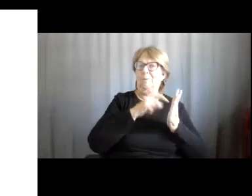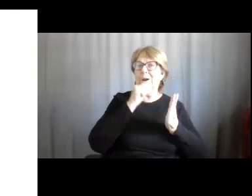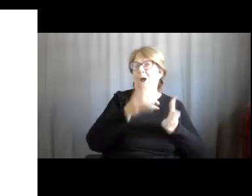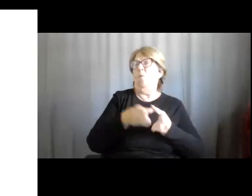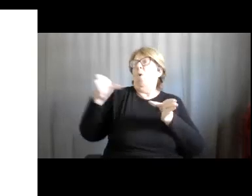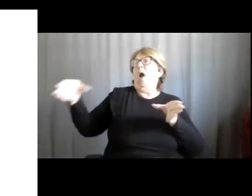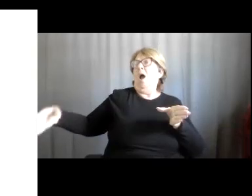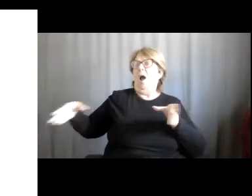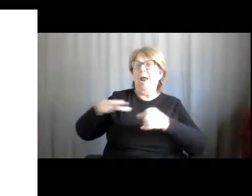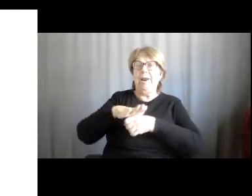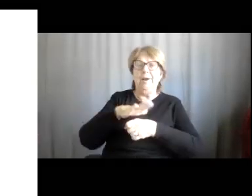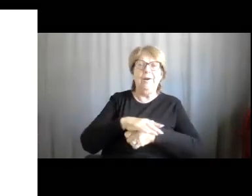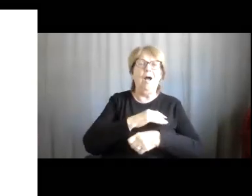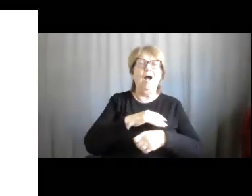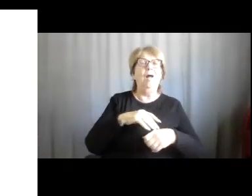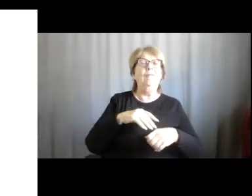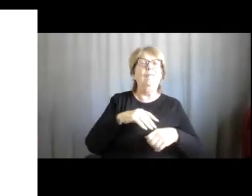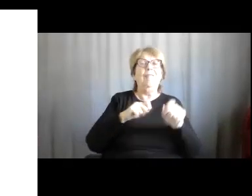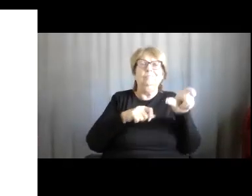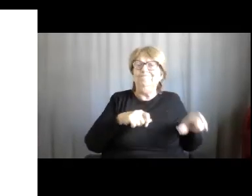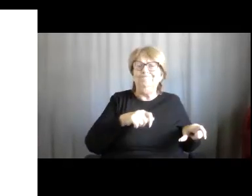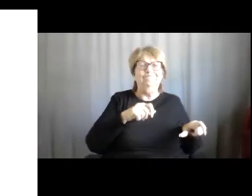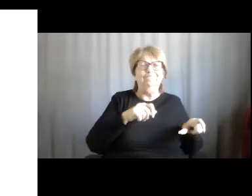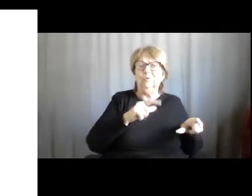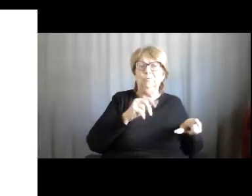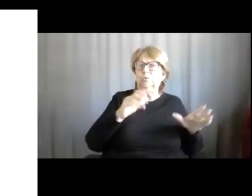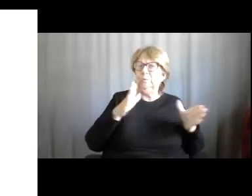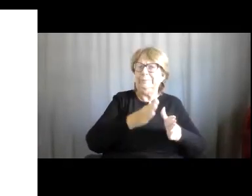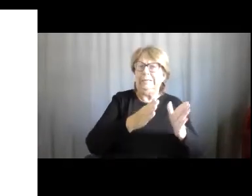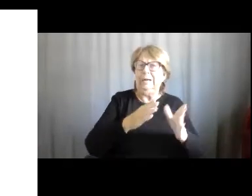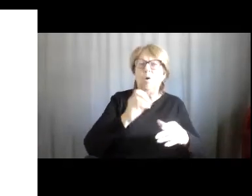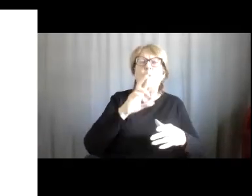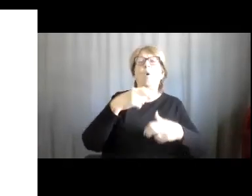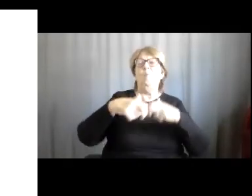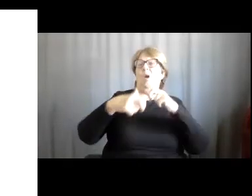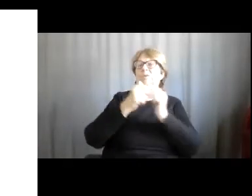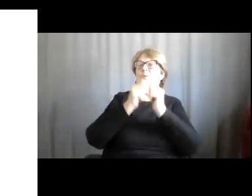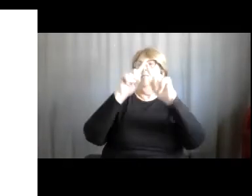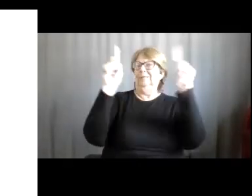the slope of the space being too severe, or some issue with signage. [Roby Poche (DES)] Another example of